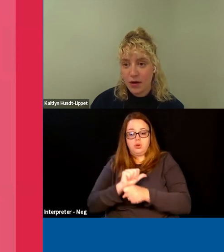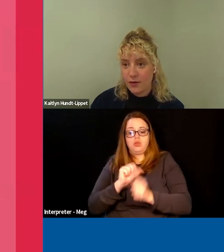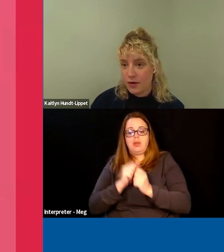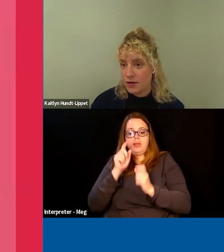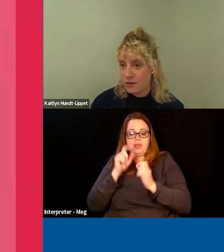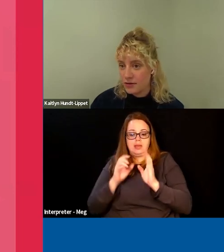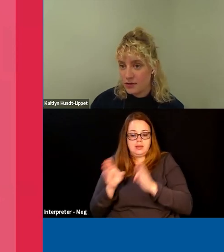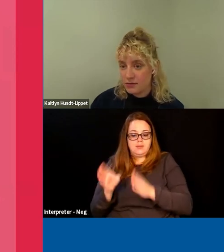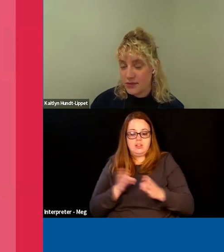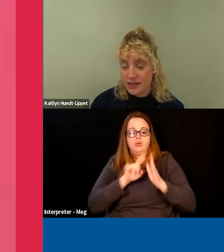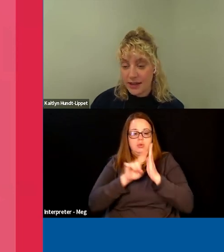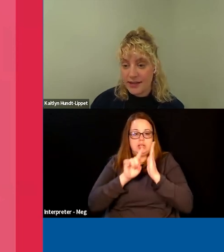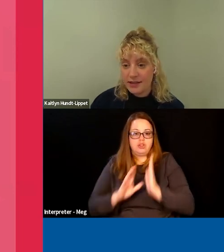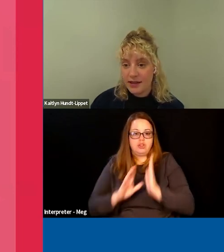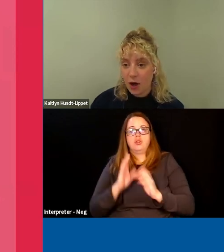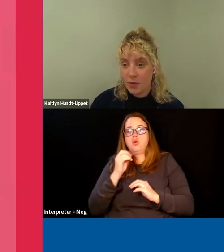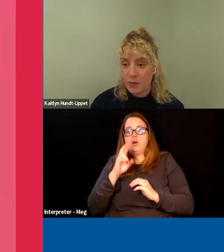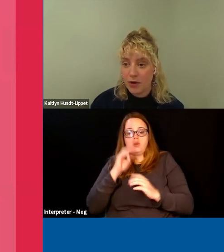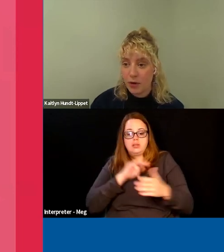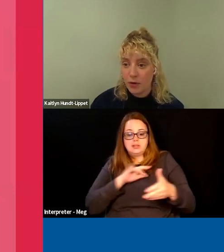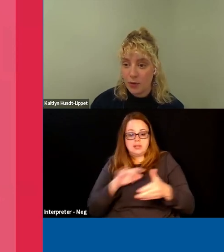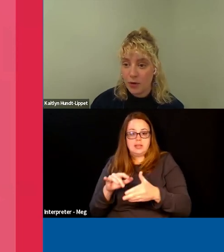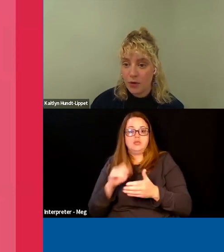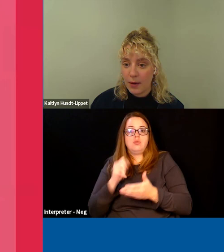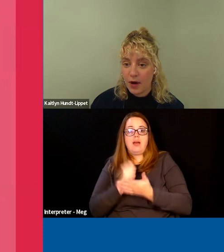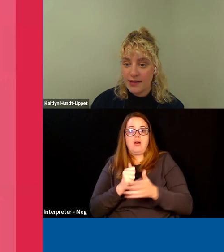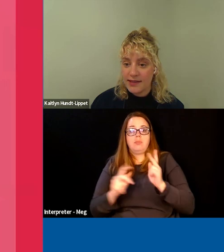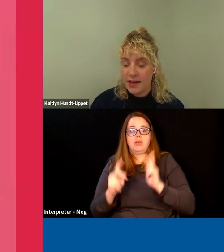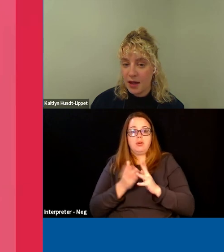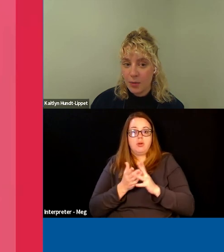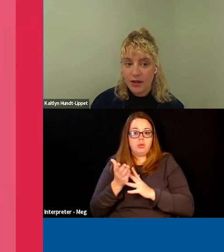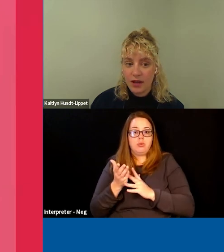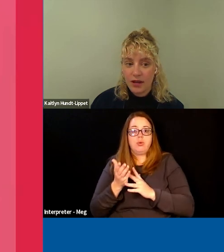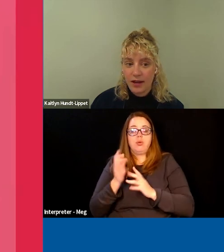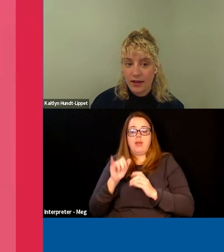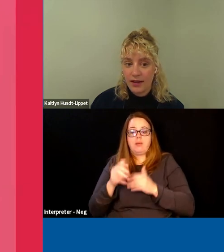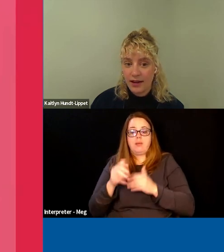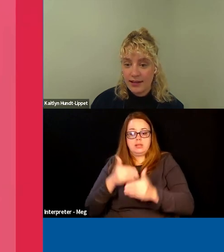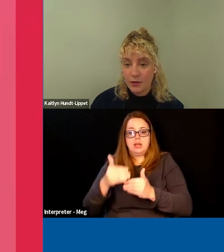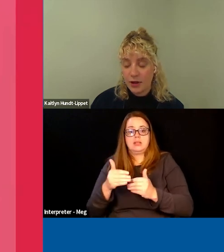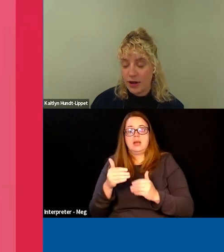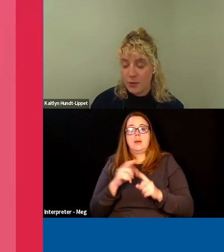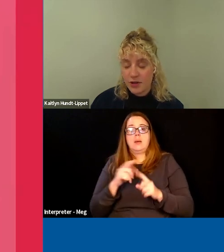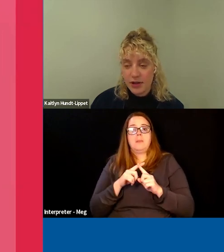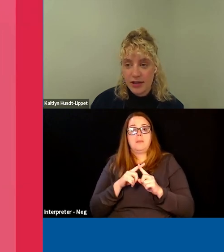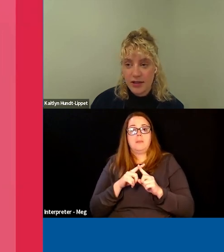or for studies to help people go through that process, but the, it is a really great opportunity